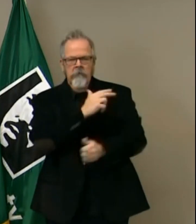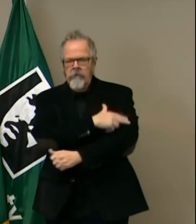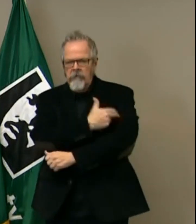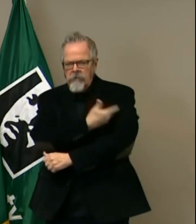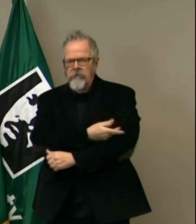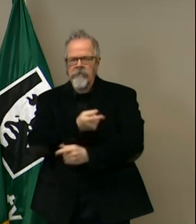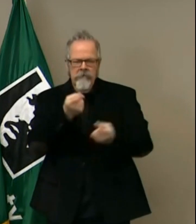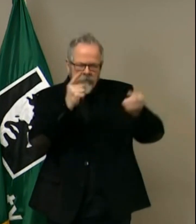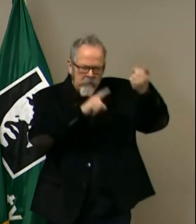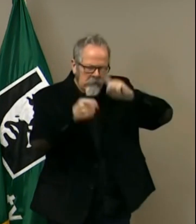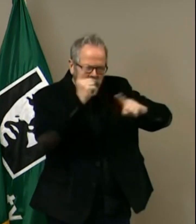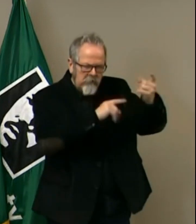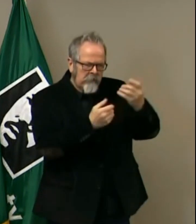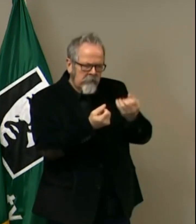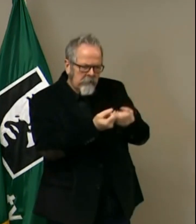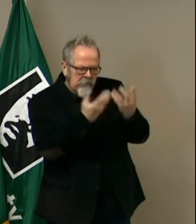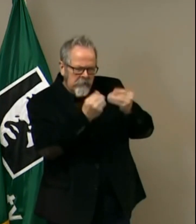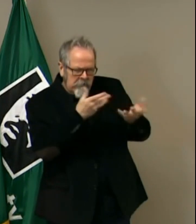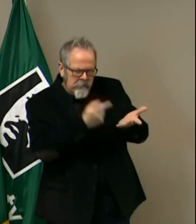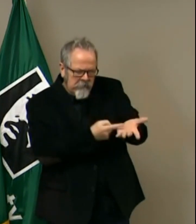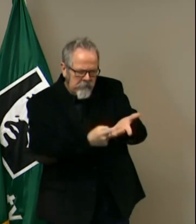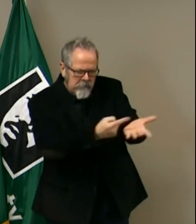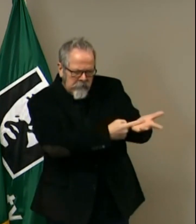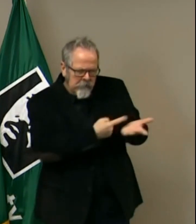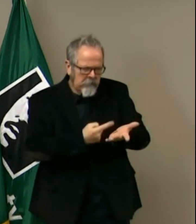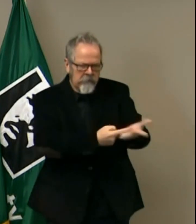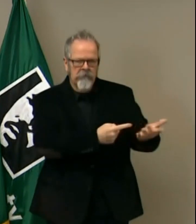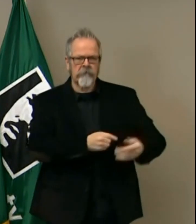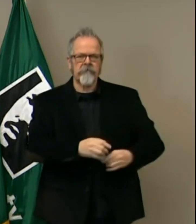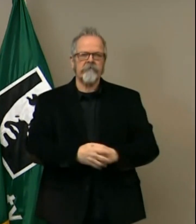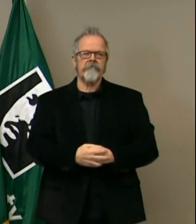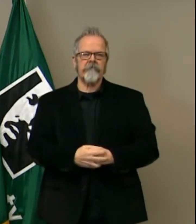I want to say that I'm really proud of Washingtonians are doing right now that